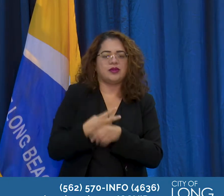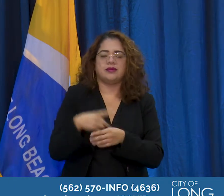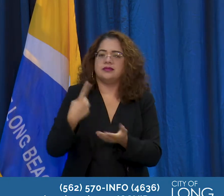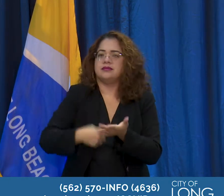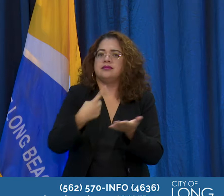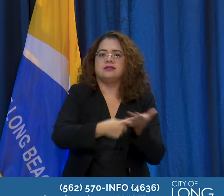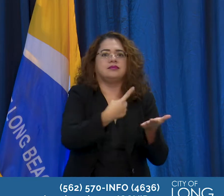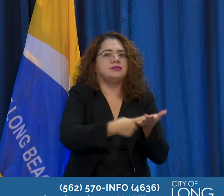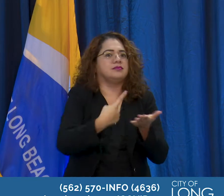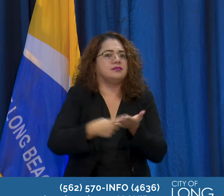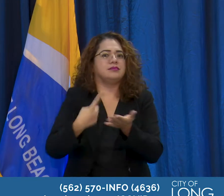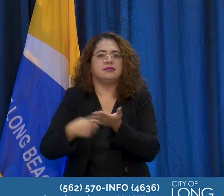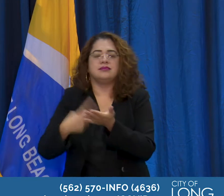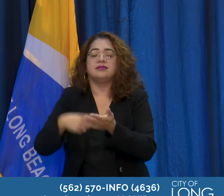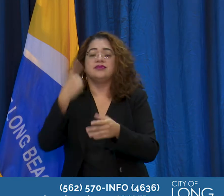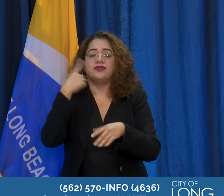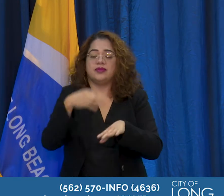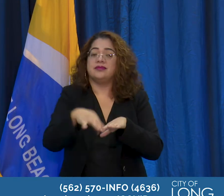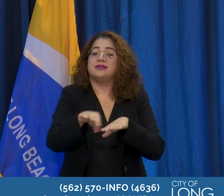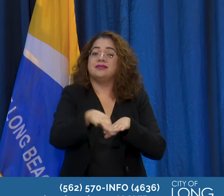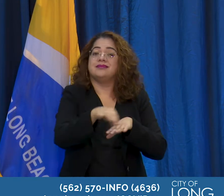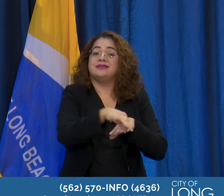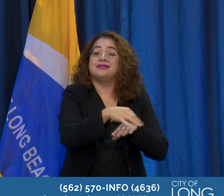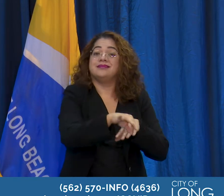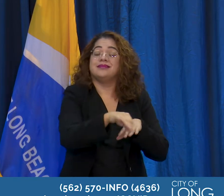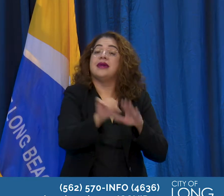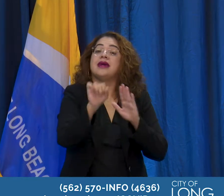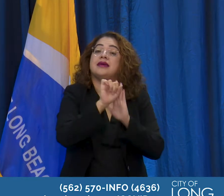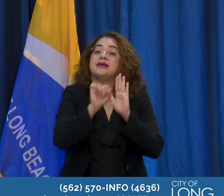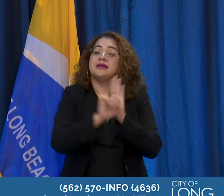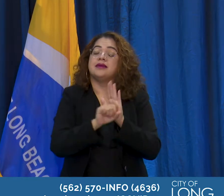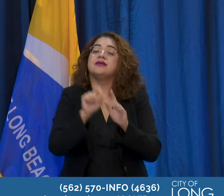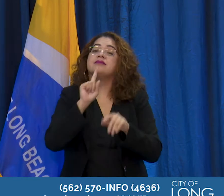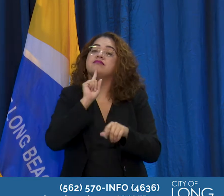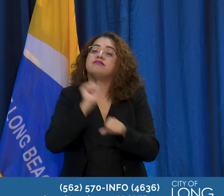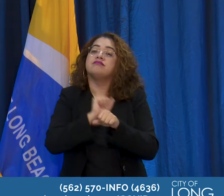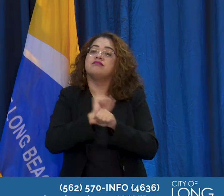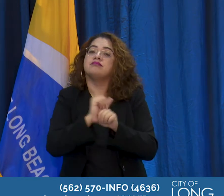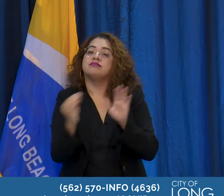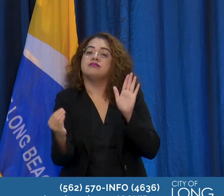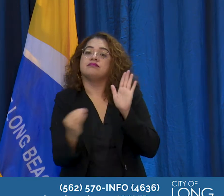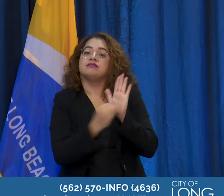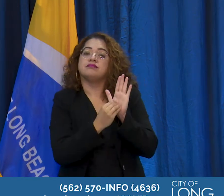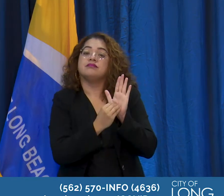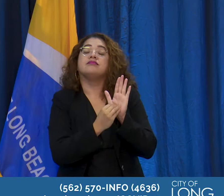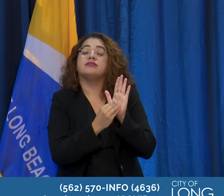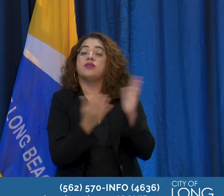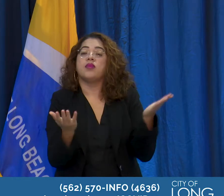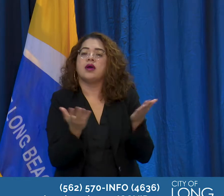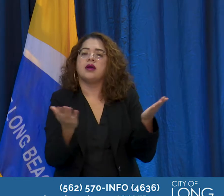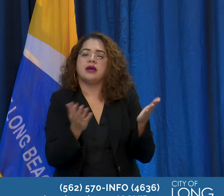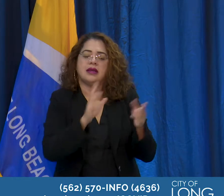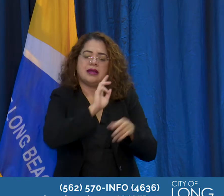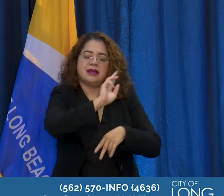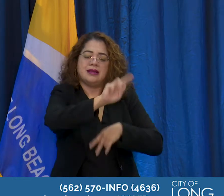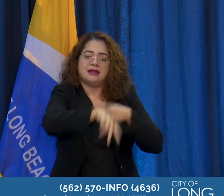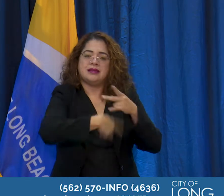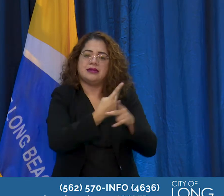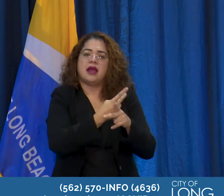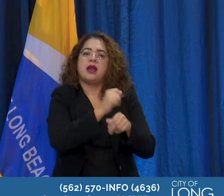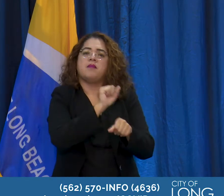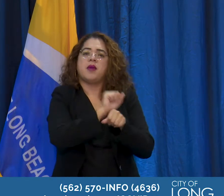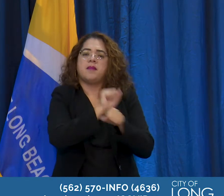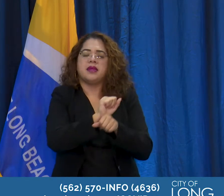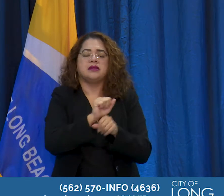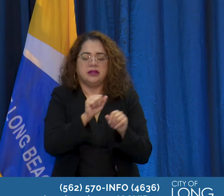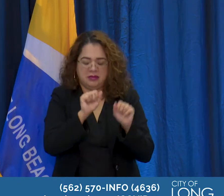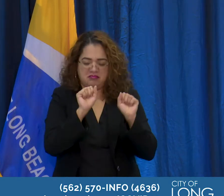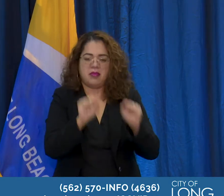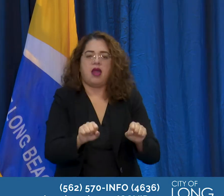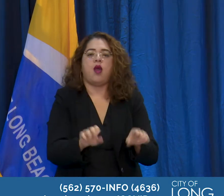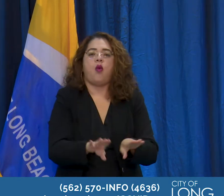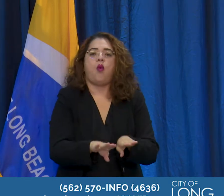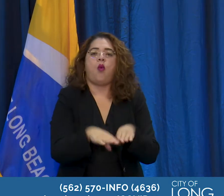So the state has added nail salons as a type of business that can be re-opened in the tier